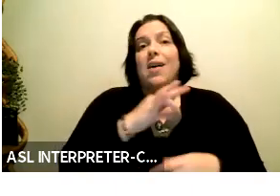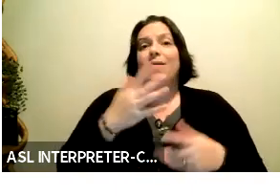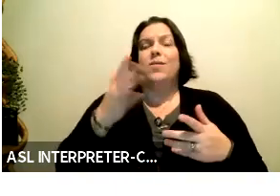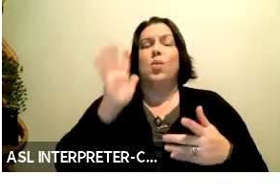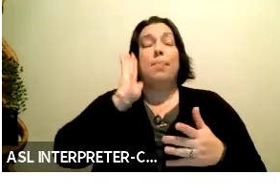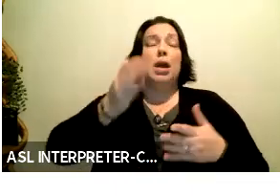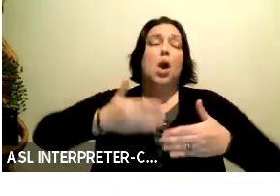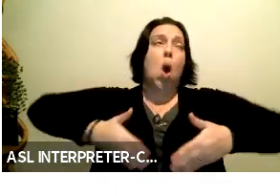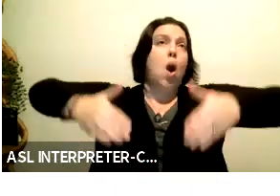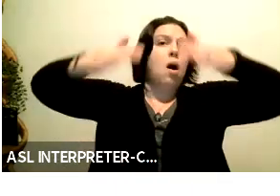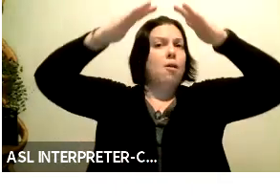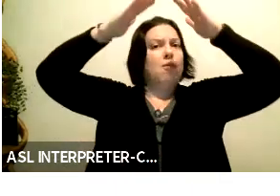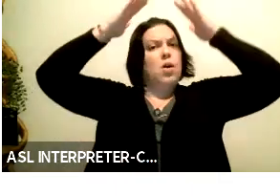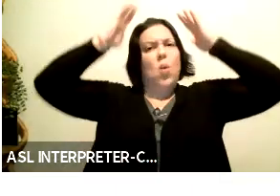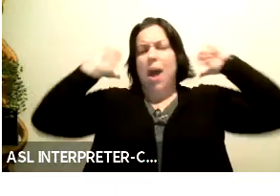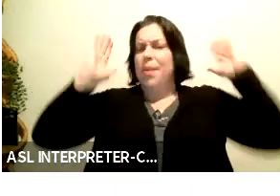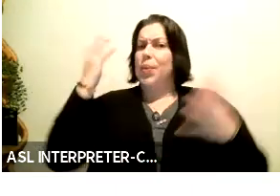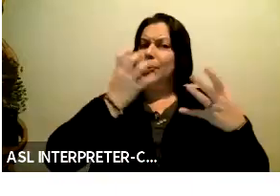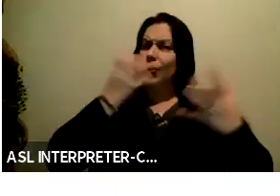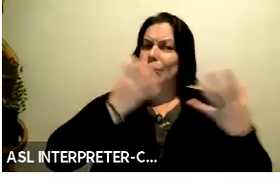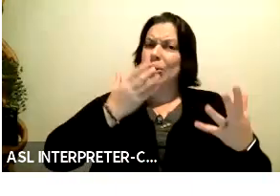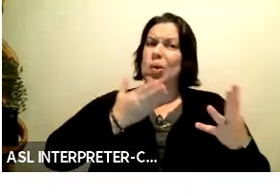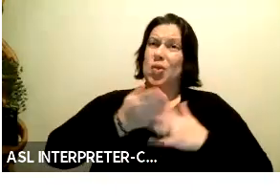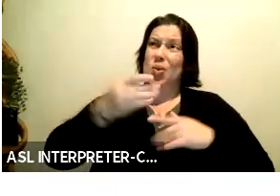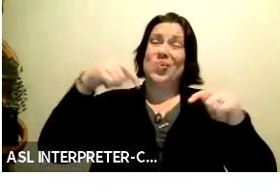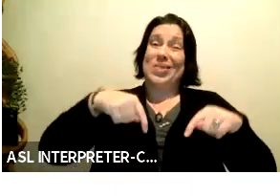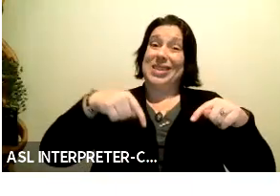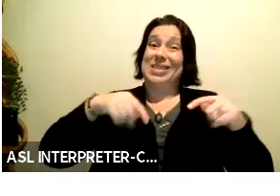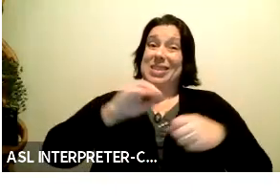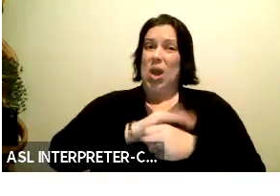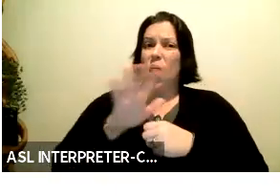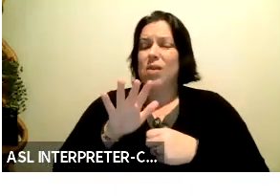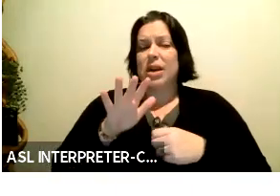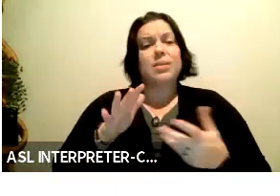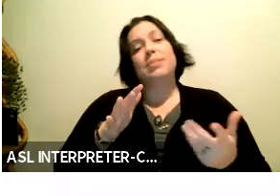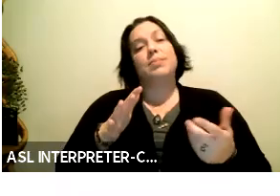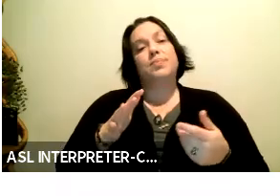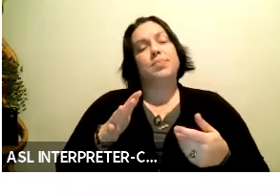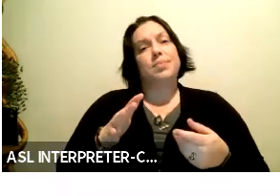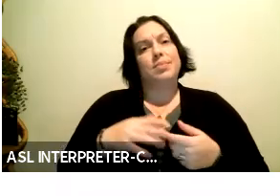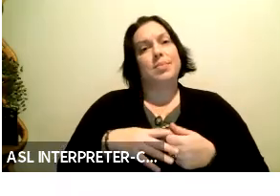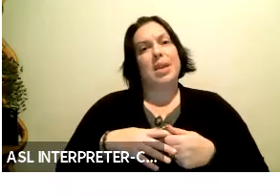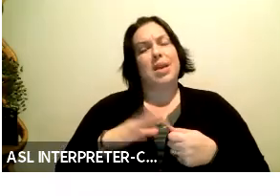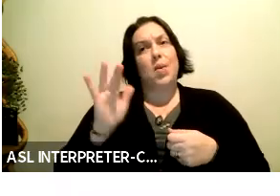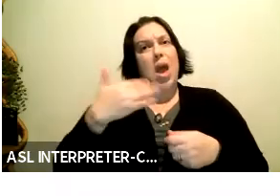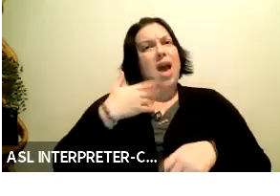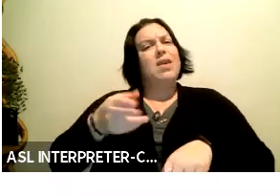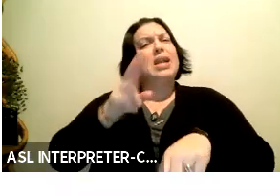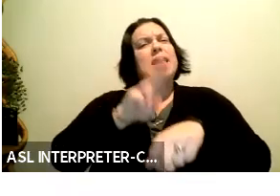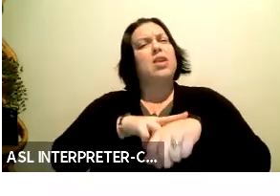through the lens of a natural disaster where there are boundaries. There is a floodplain,